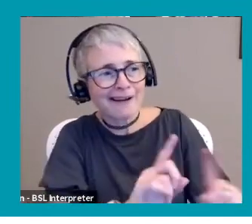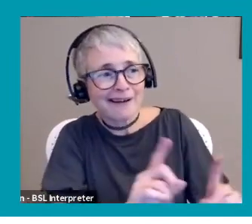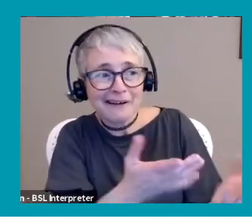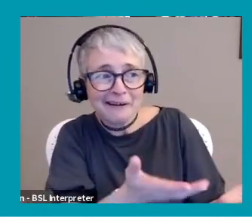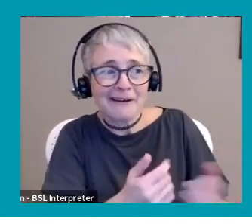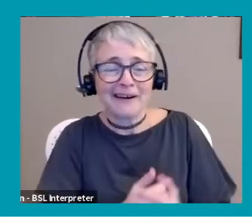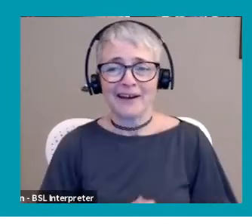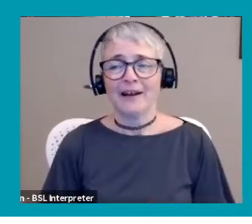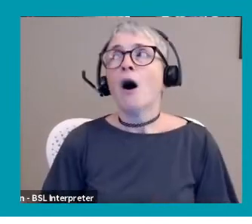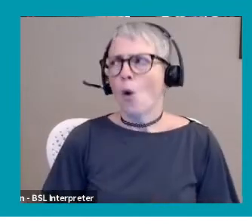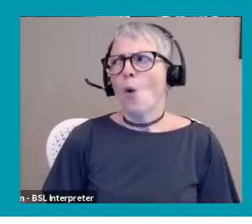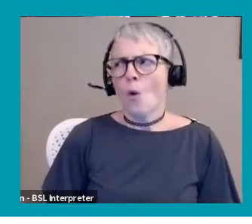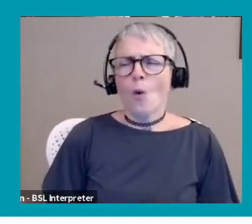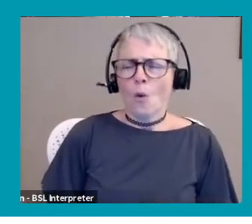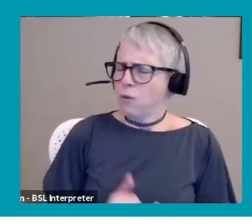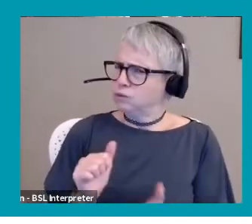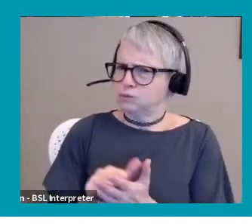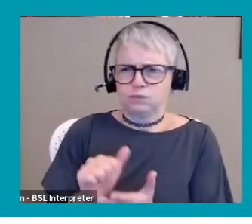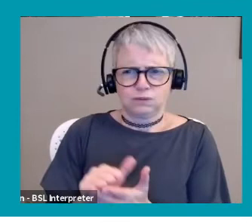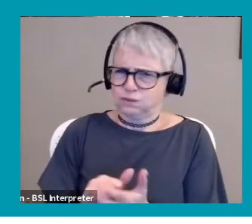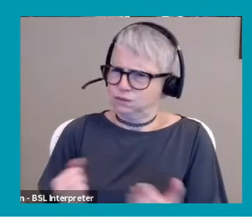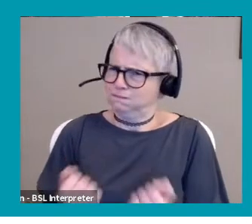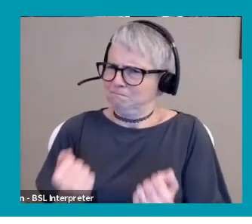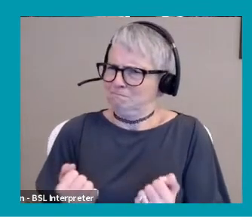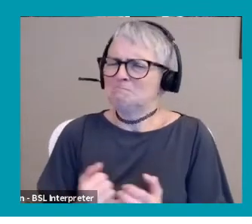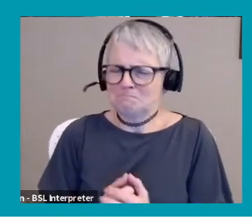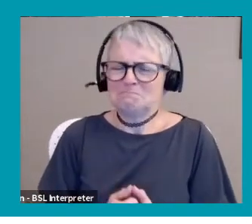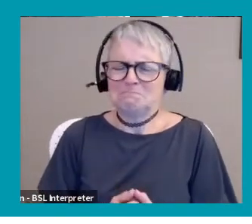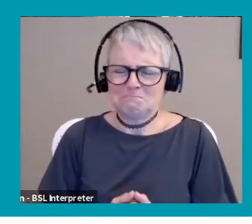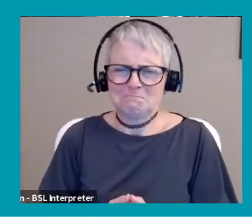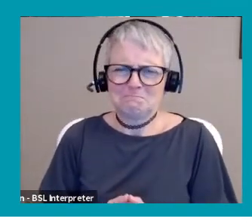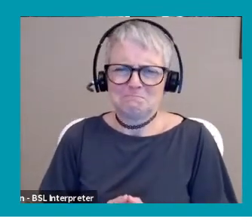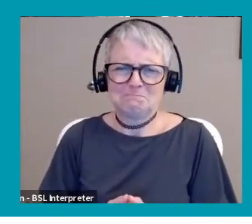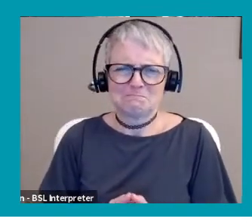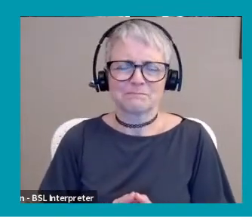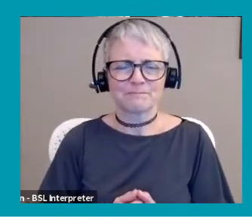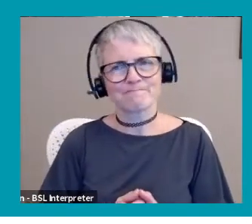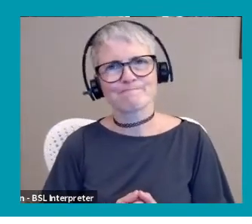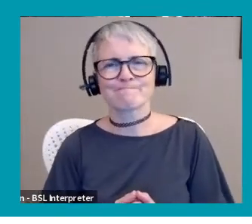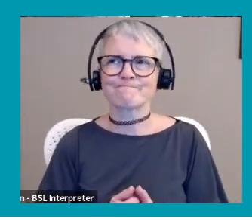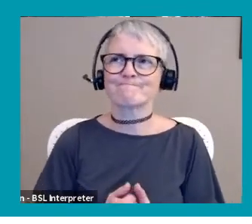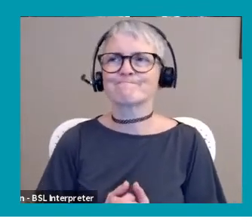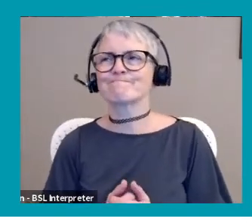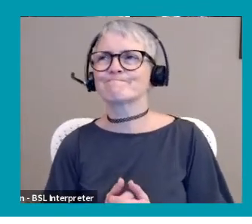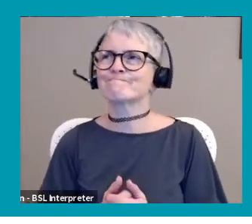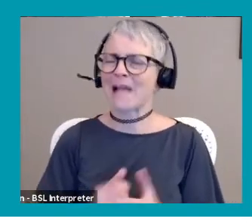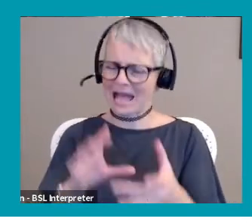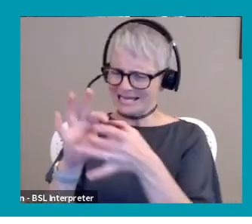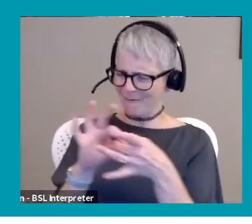It's very important and I have to say not everybody is a natural at it. Sometimes you have to work at it.